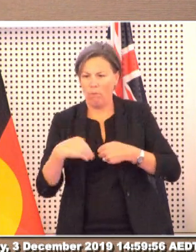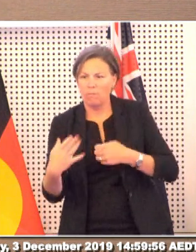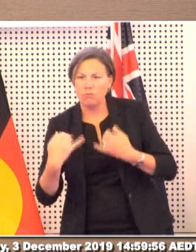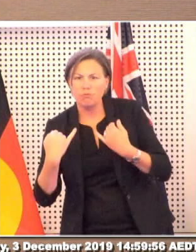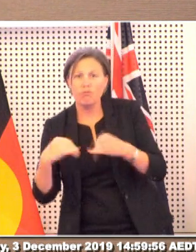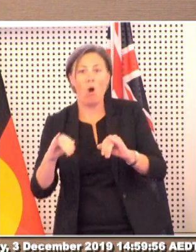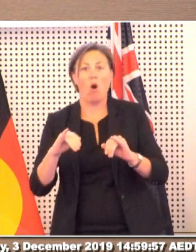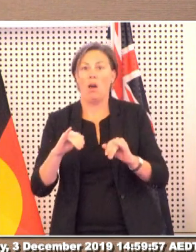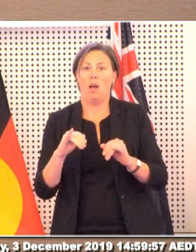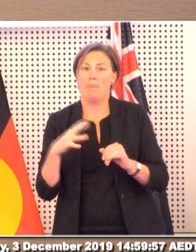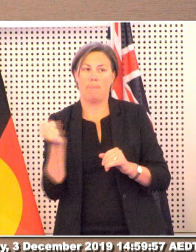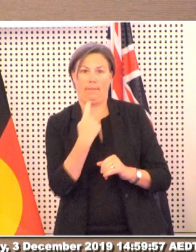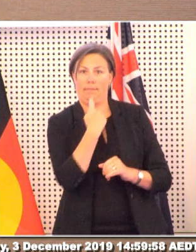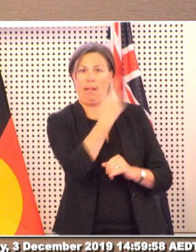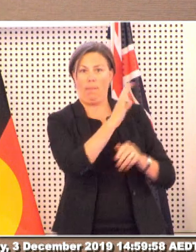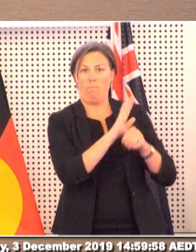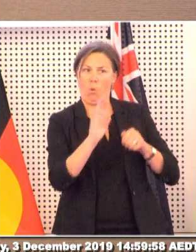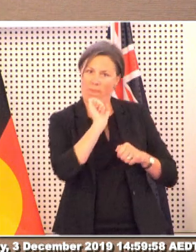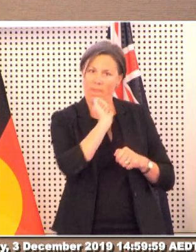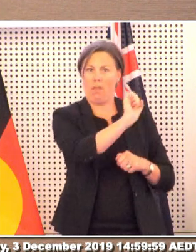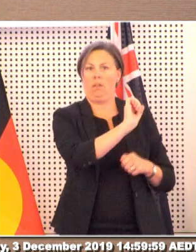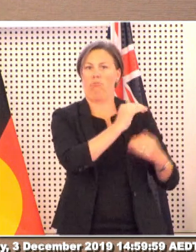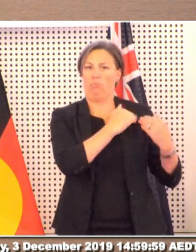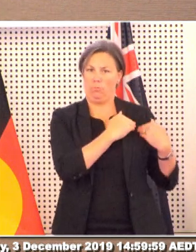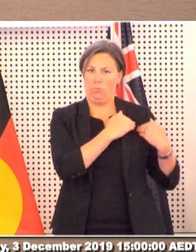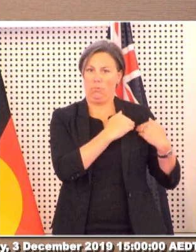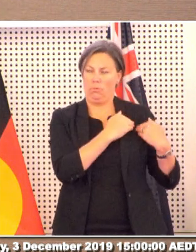And I think one of the missing pieces here is what do boards of disability